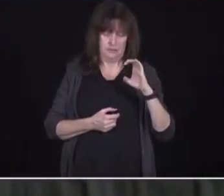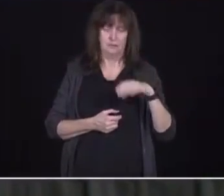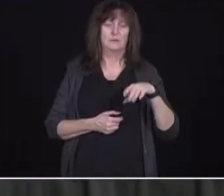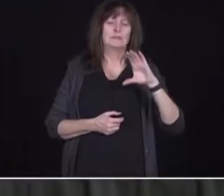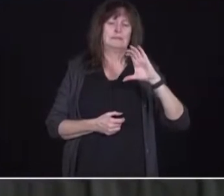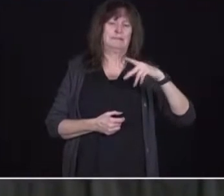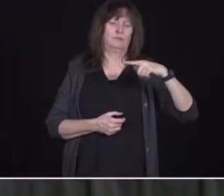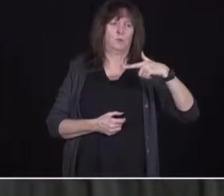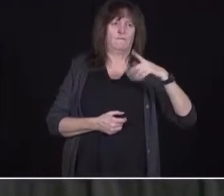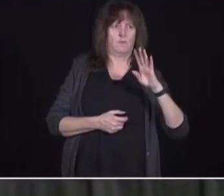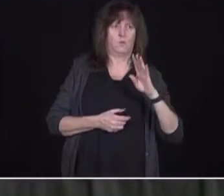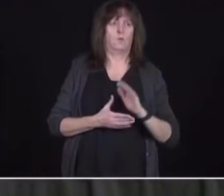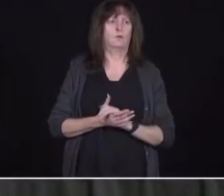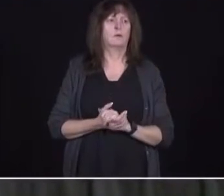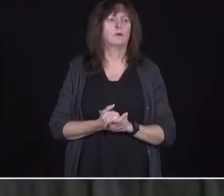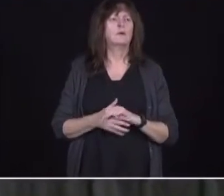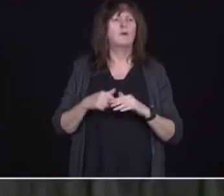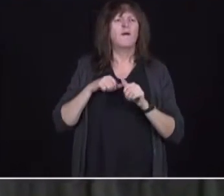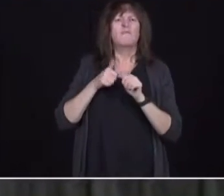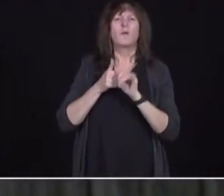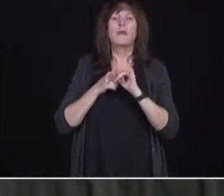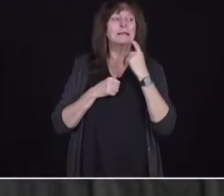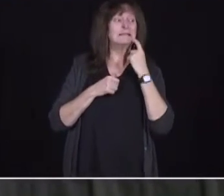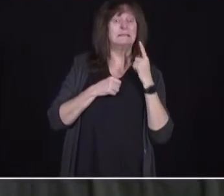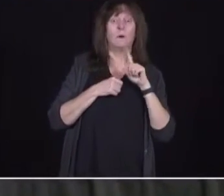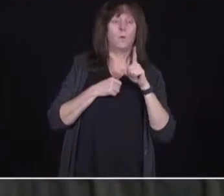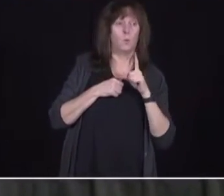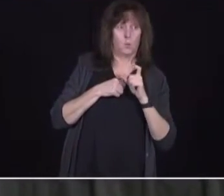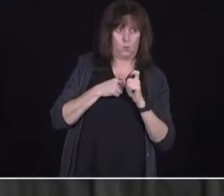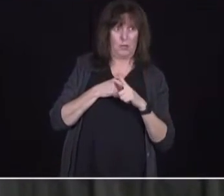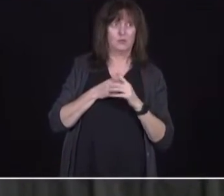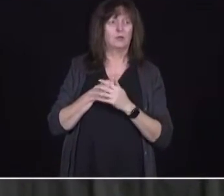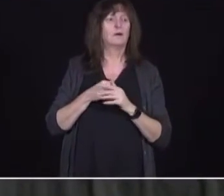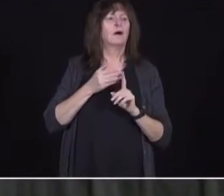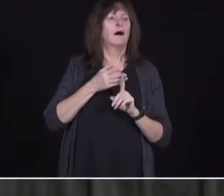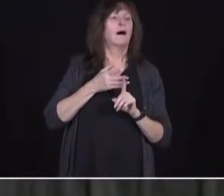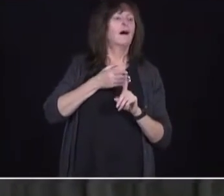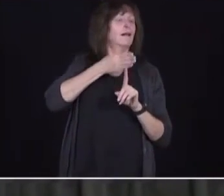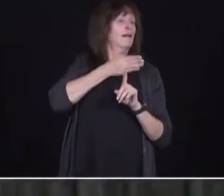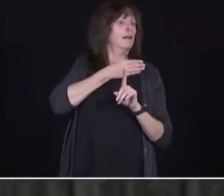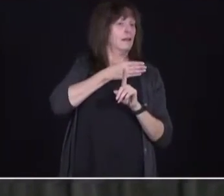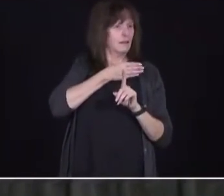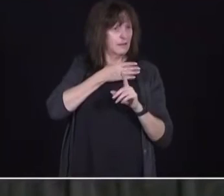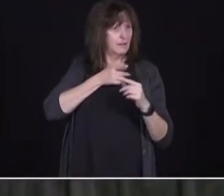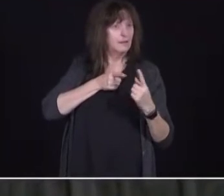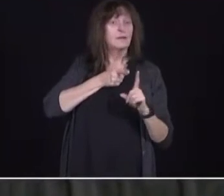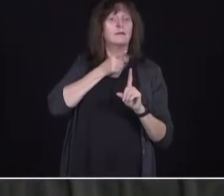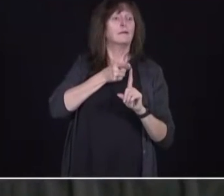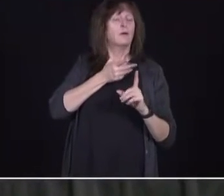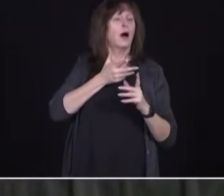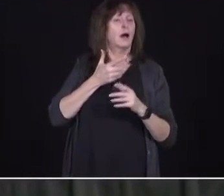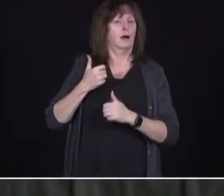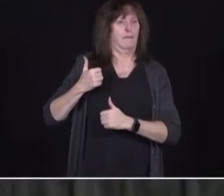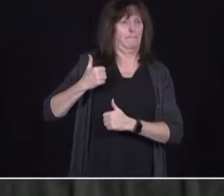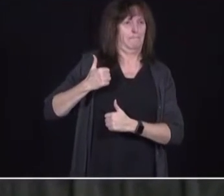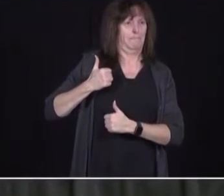I just wanted to follow up on Brian's question which was a followup to Lucas 'question about the military and long-term care.